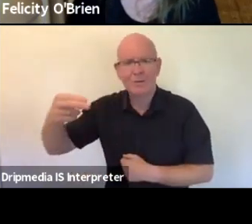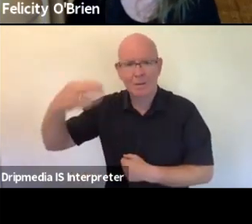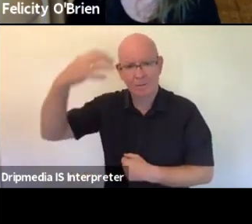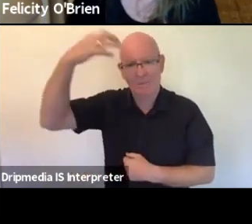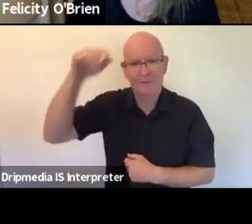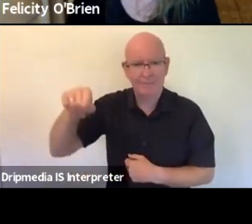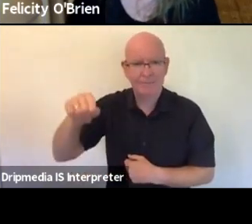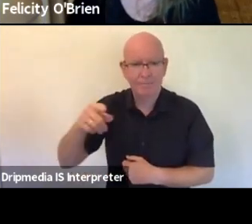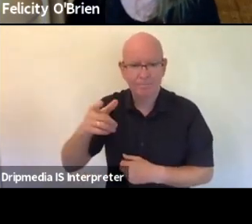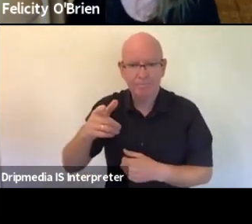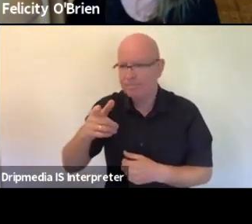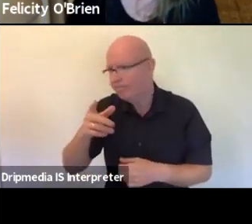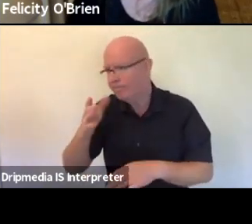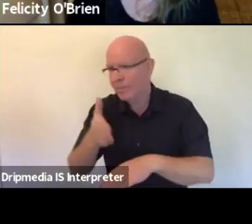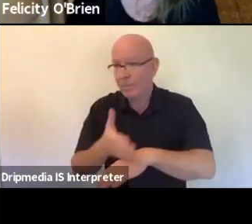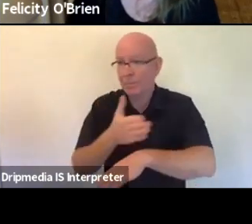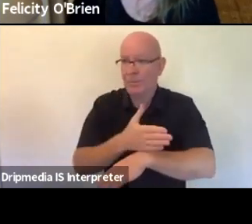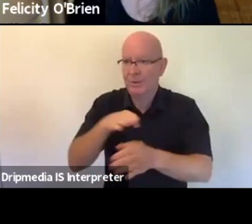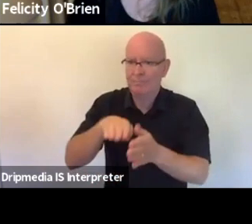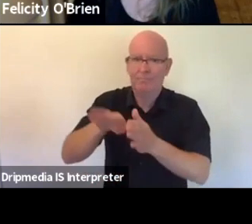along with a recording of the webinar in the next couple of days.